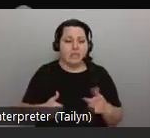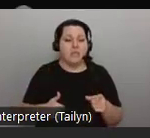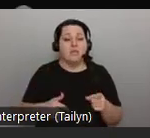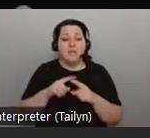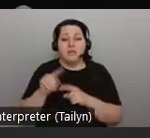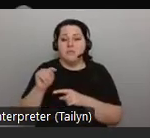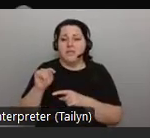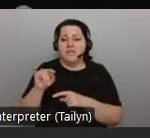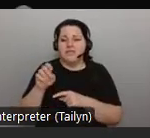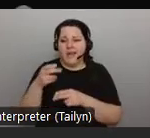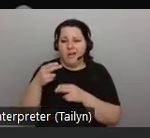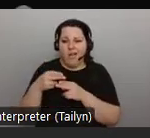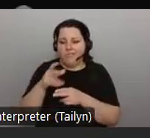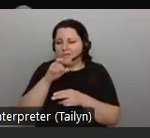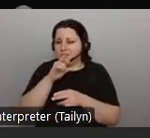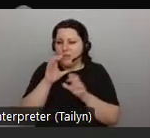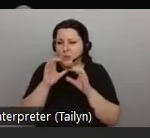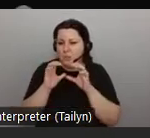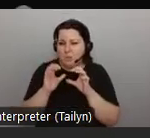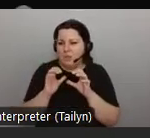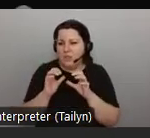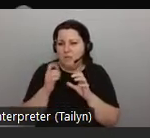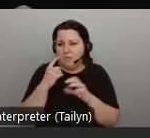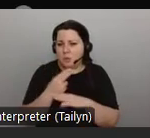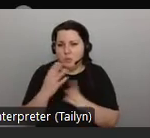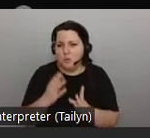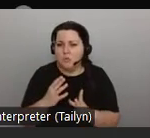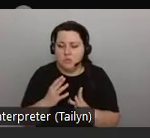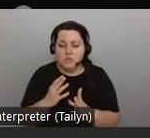instead of ash Mac headings font instead of a body font